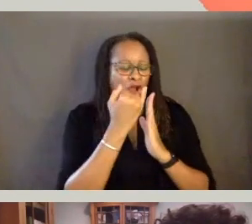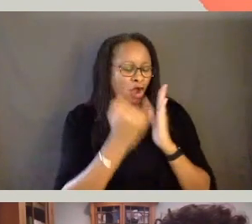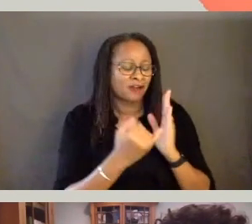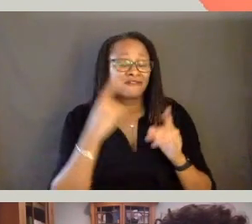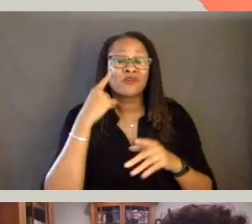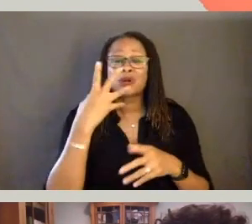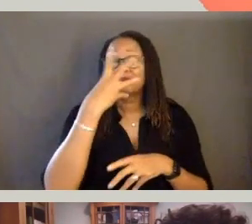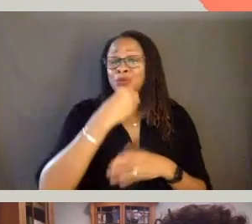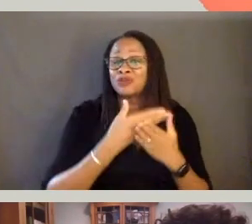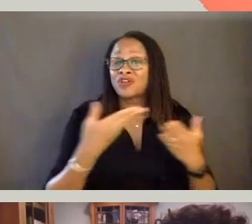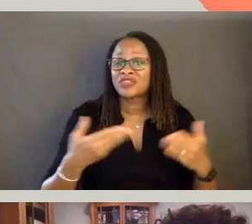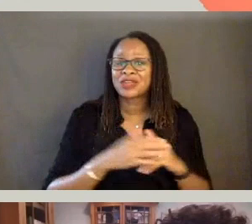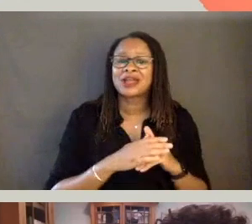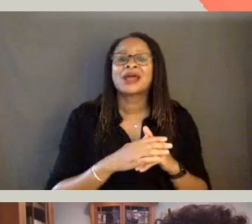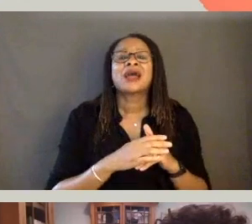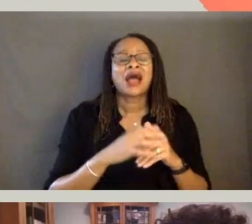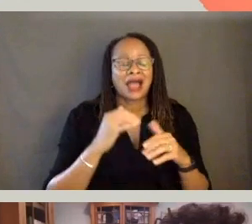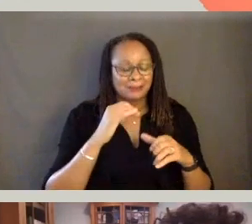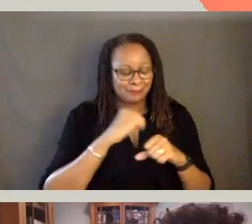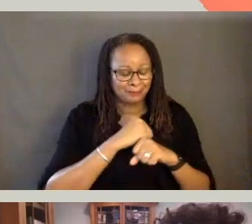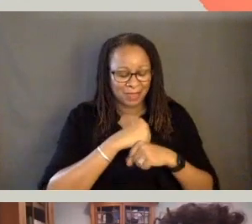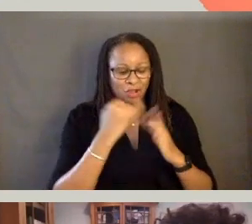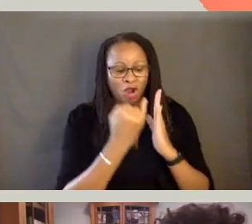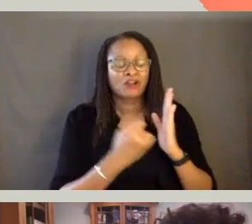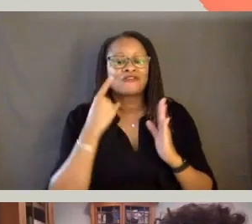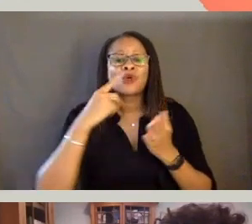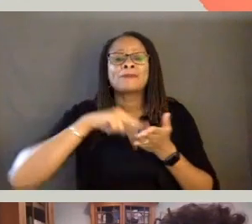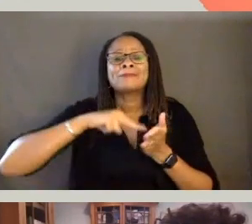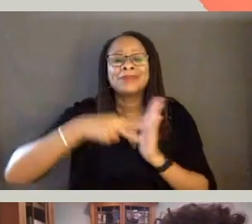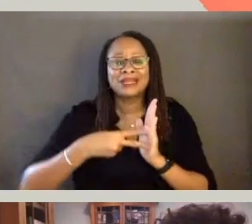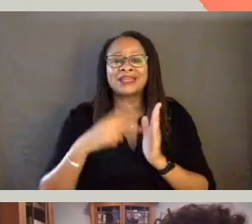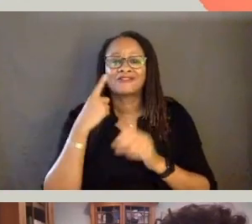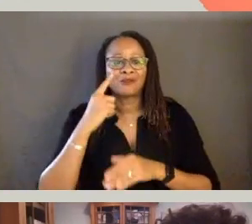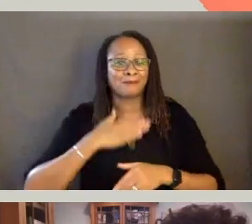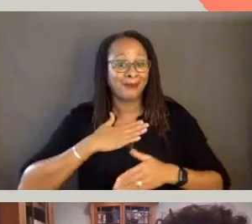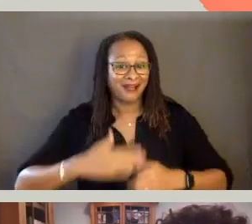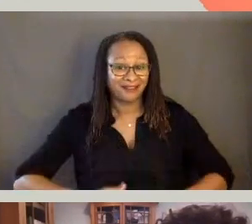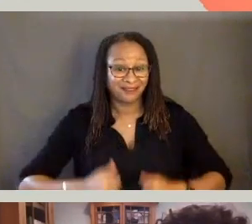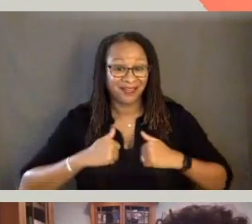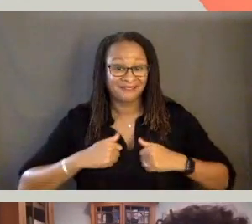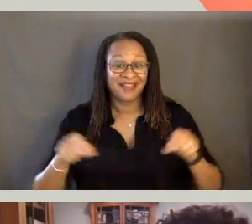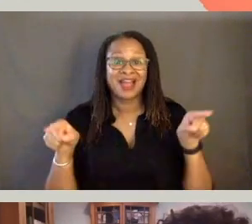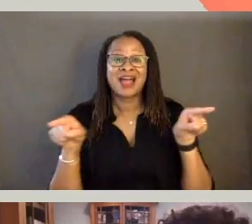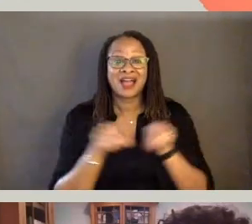I make art to make meaning of my life. And I think for me as a person who tells stories,